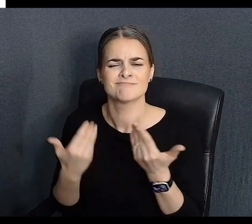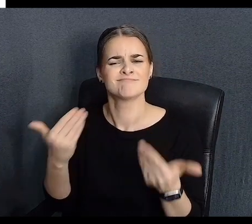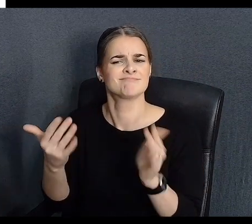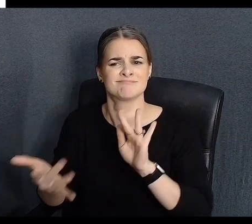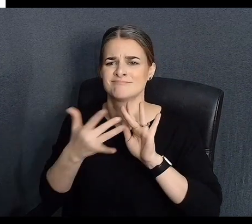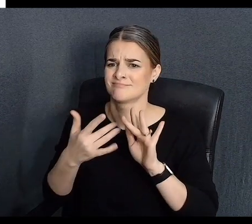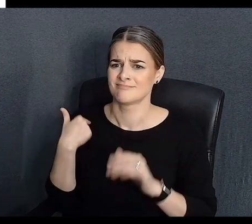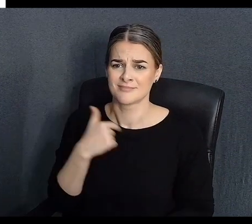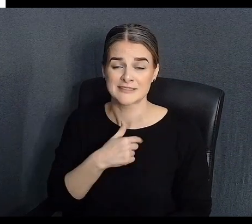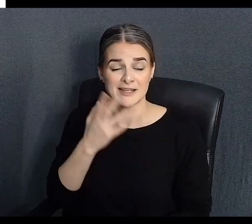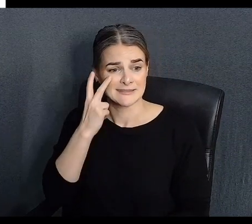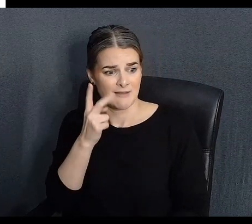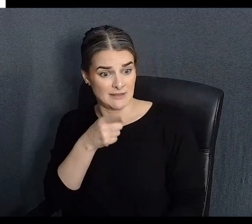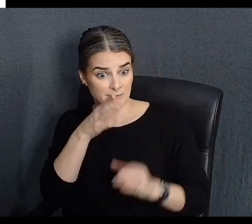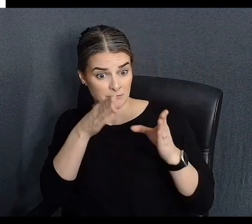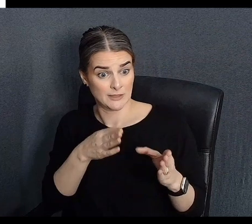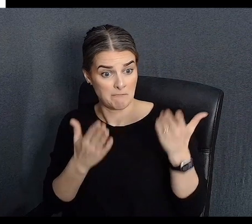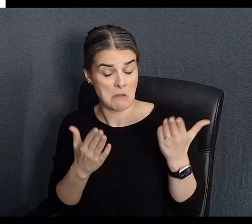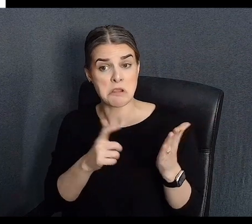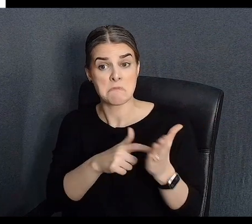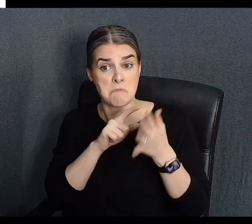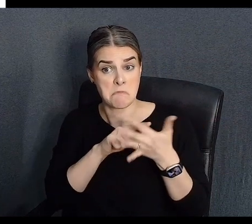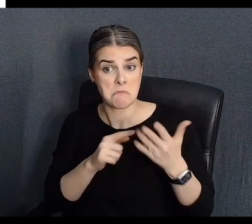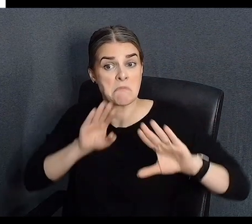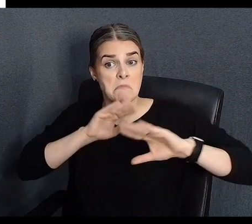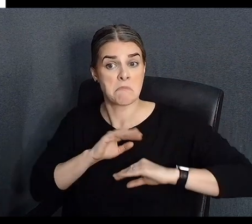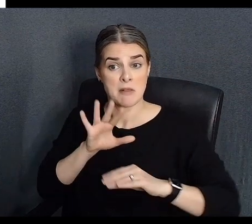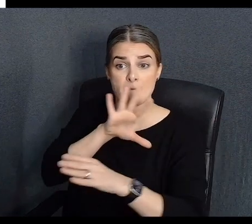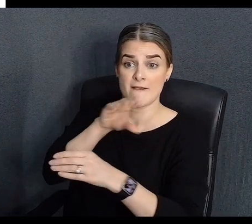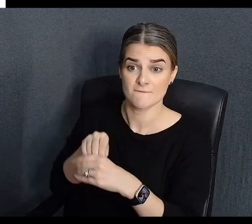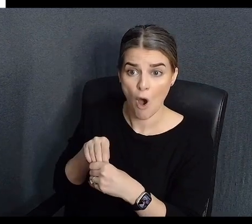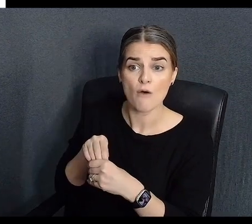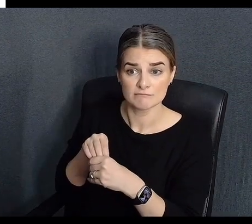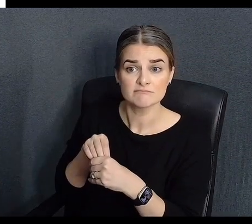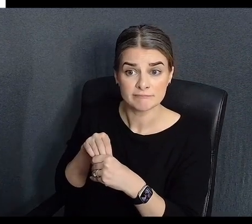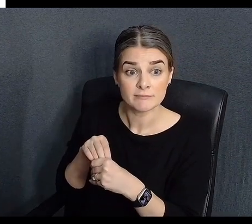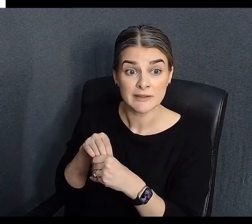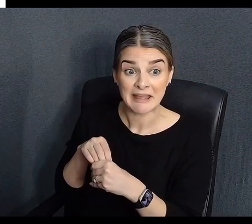can see if that person may be eligible for one of these. And if they are, if they're not, we